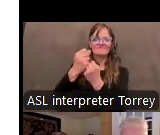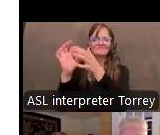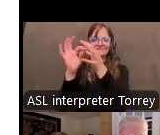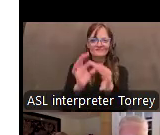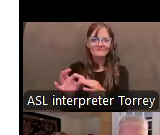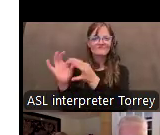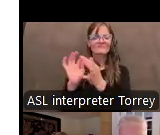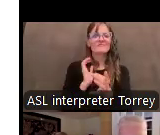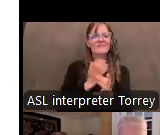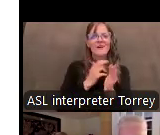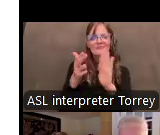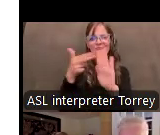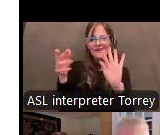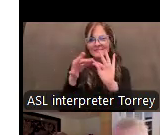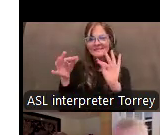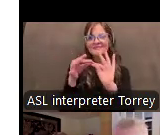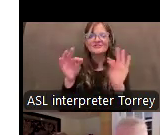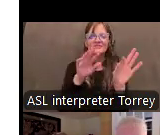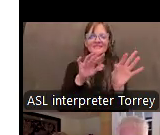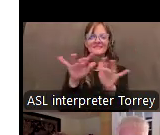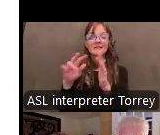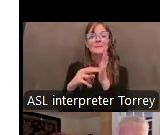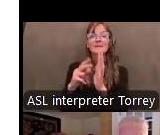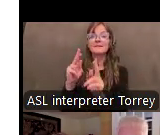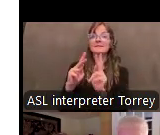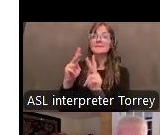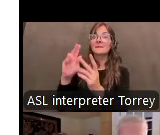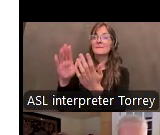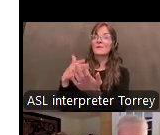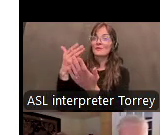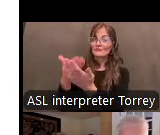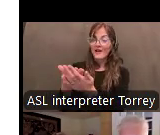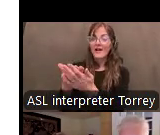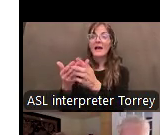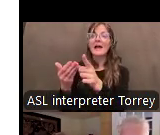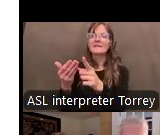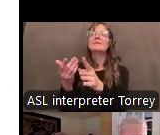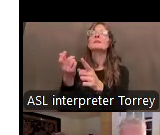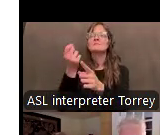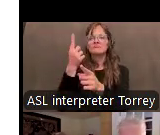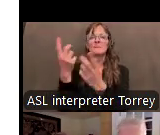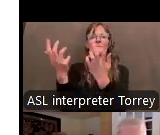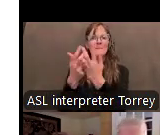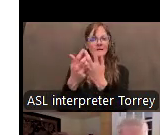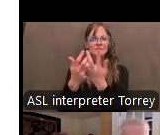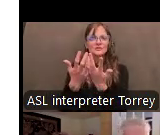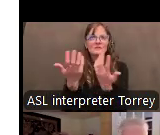what they may have learned about it through advertising or through friends or social media. There's no disconnect. All the brand, the colors,